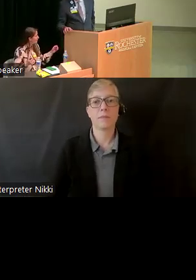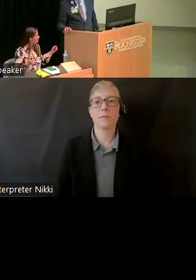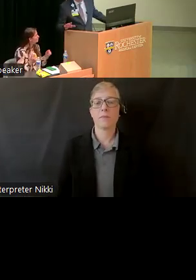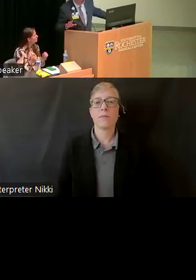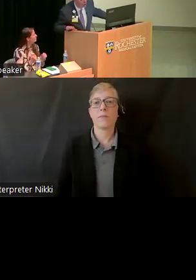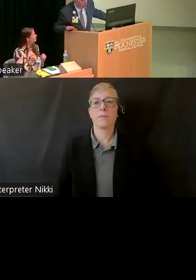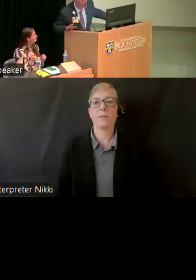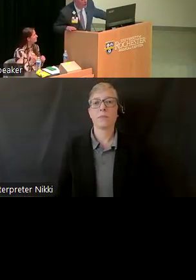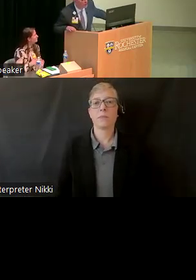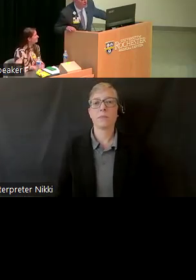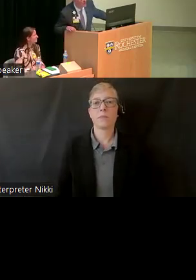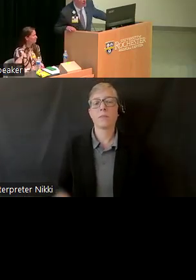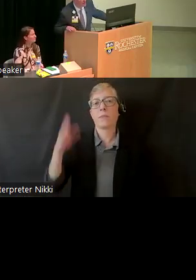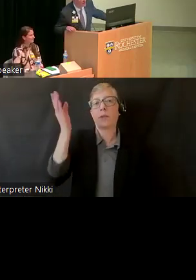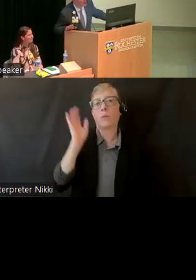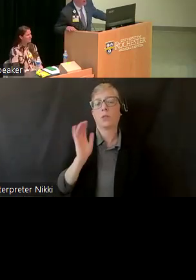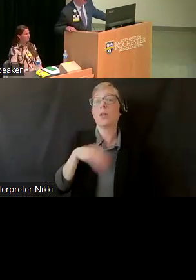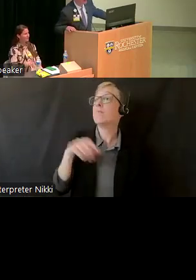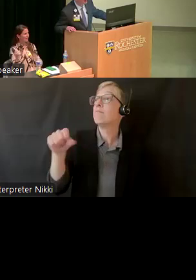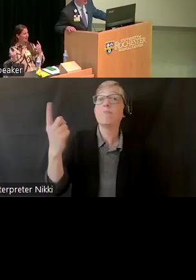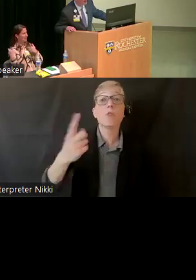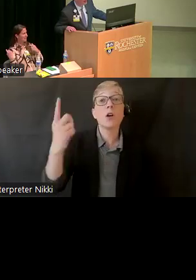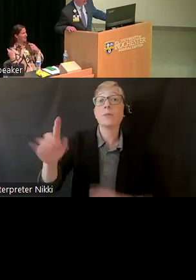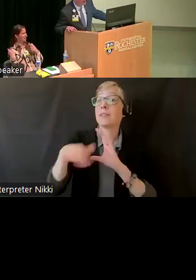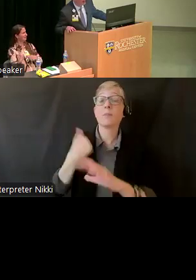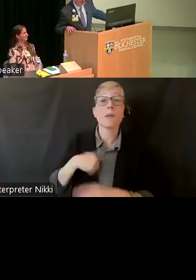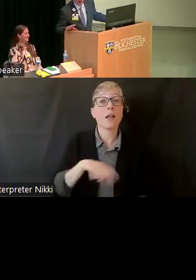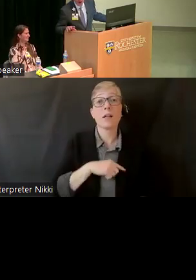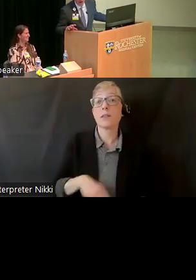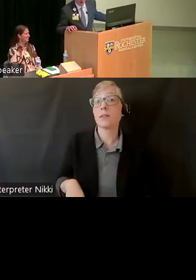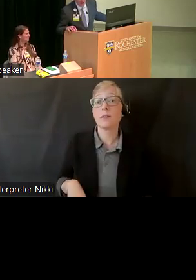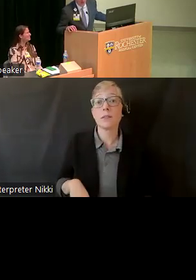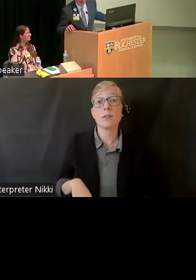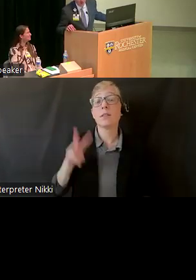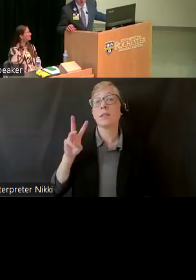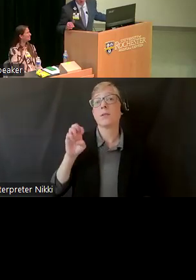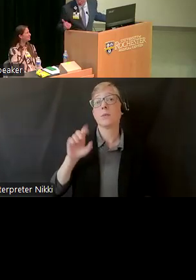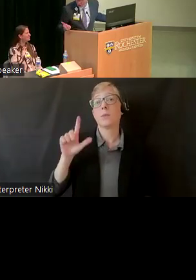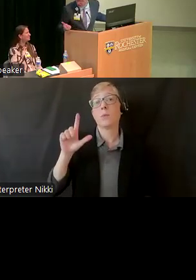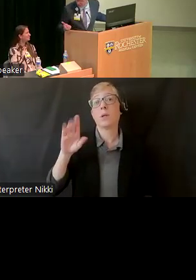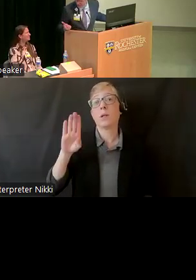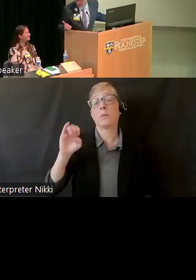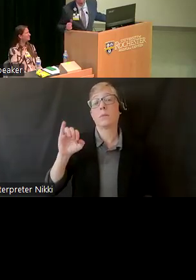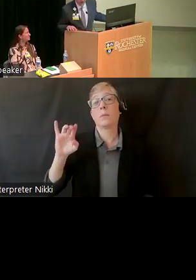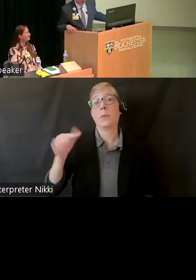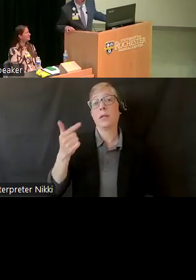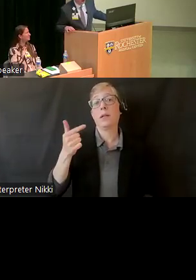it you can you can always email the office and we're well-being atyourmc.rochester.edu